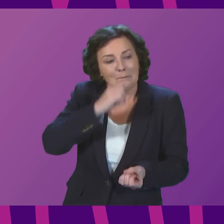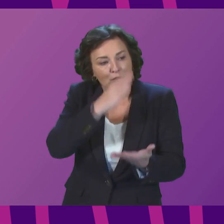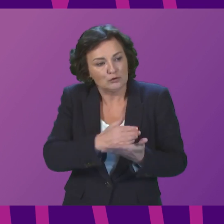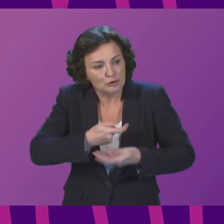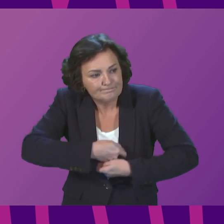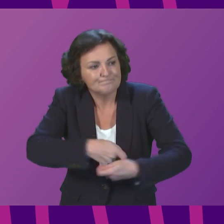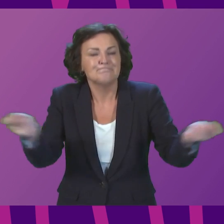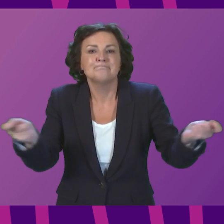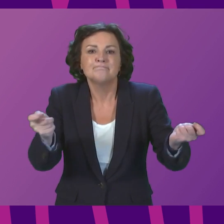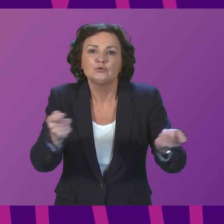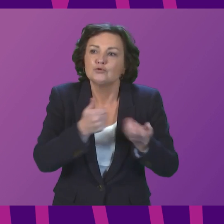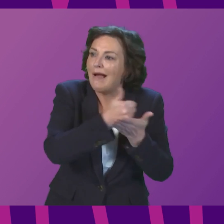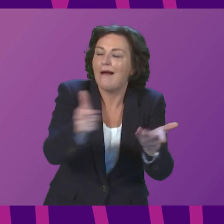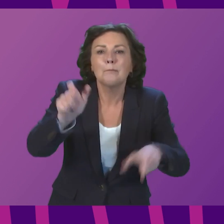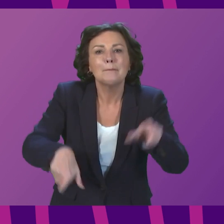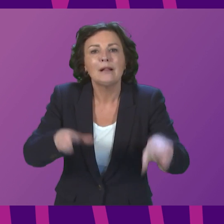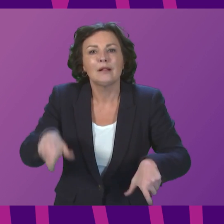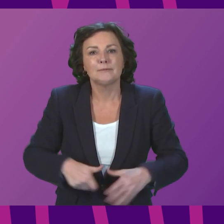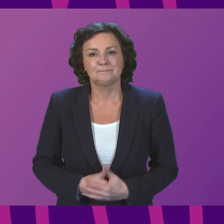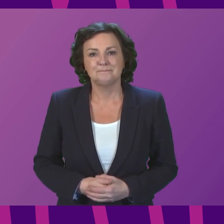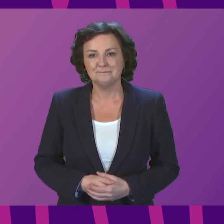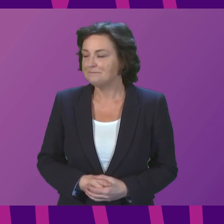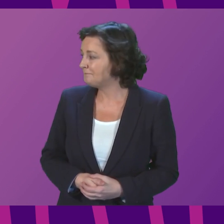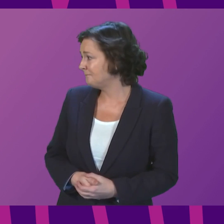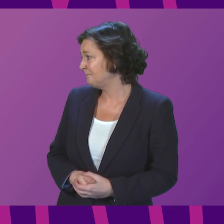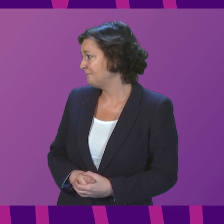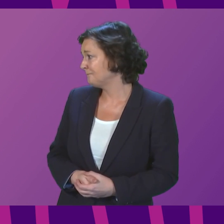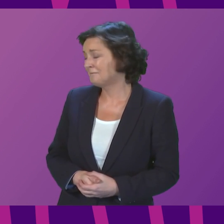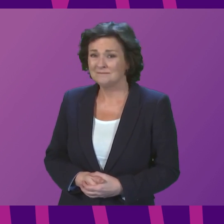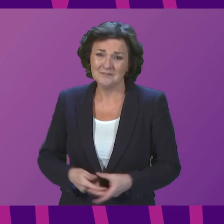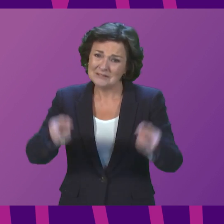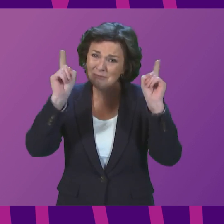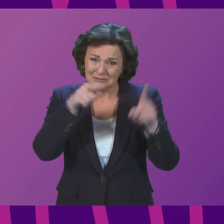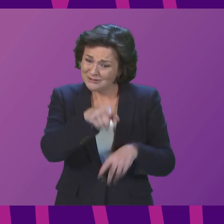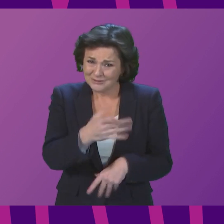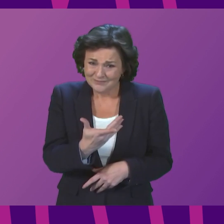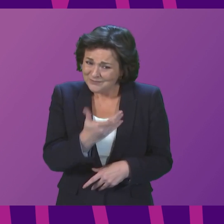The First Minister is missing the point. Things are getting worse right now and pressure is being put on people’s bills right now.